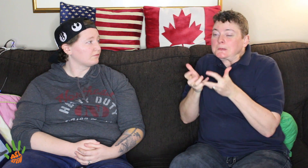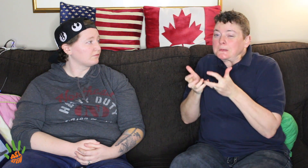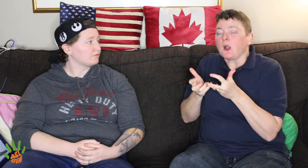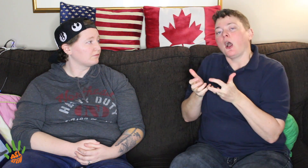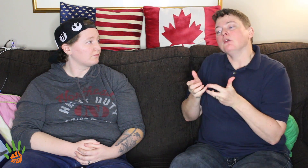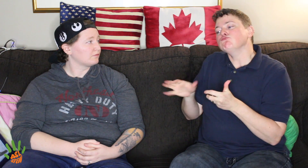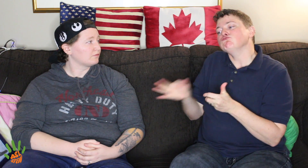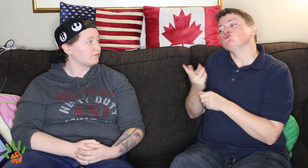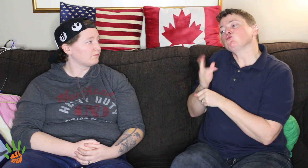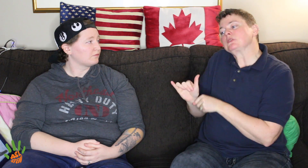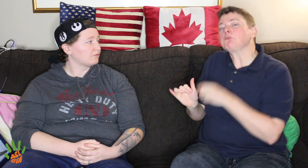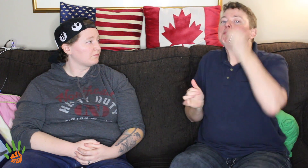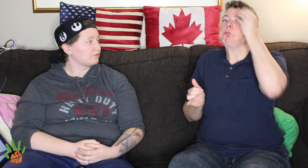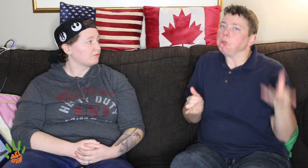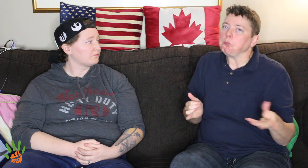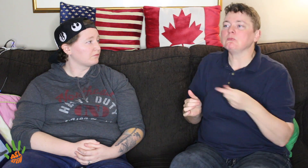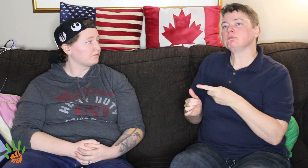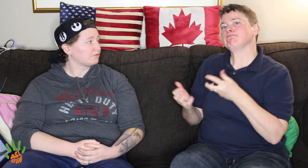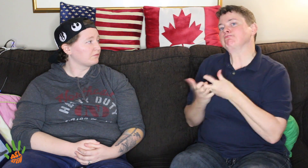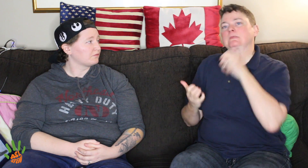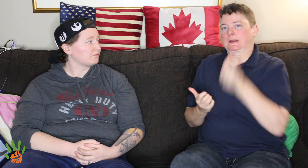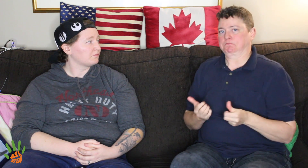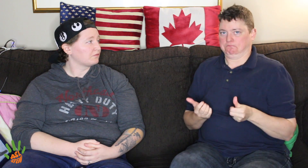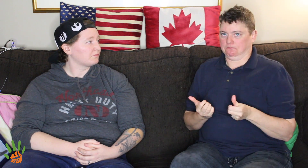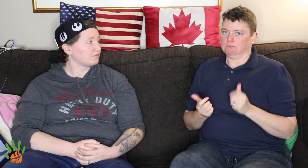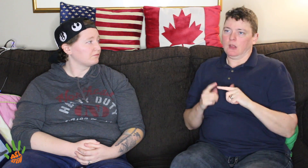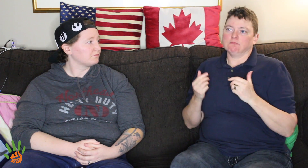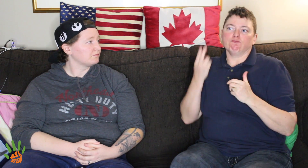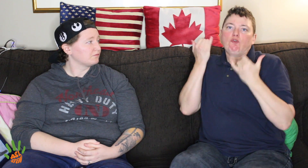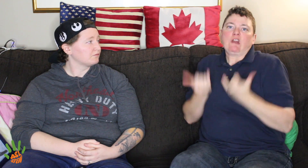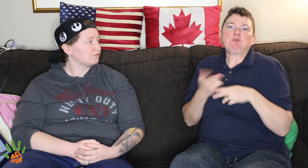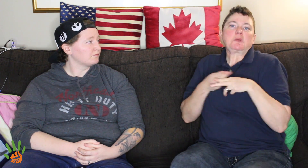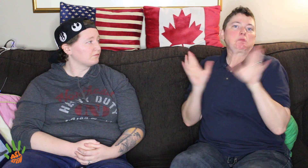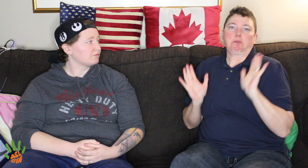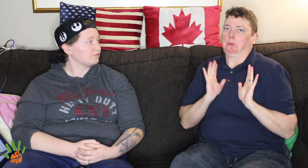maybe you can find something kind of close and use that but say it's not a full match of who I am right now.